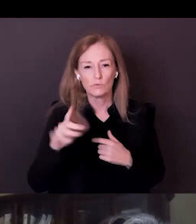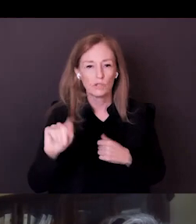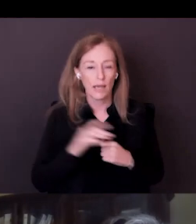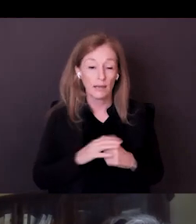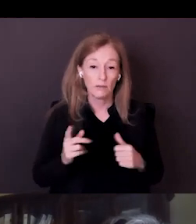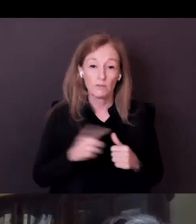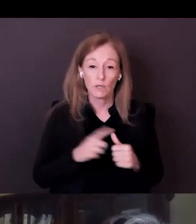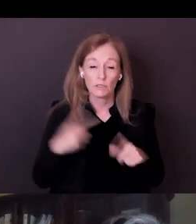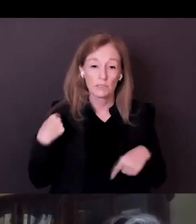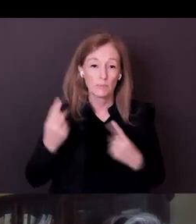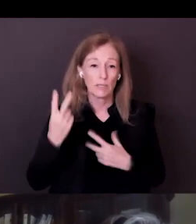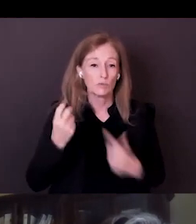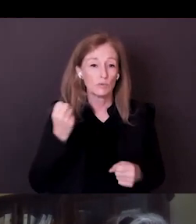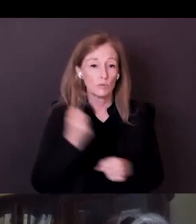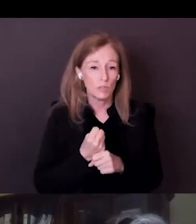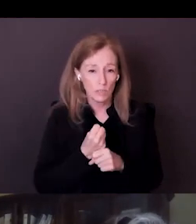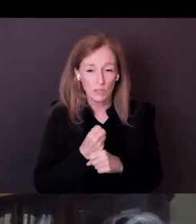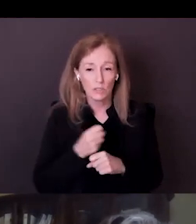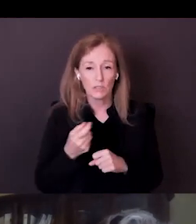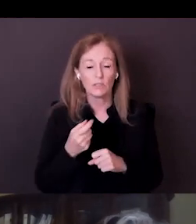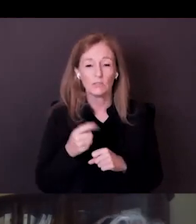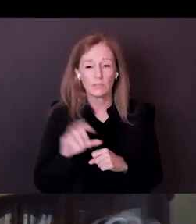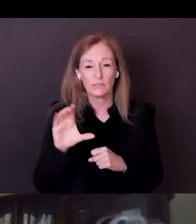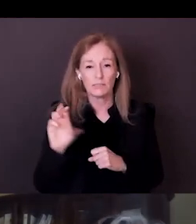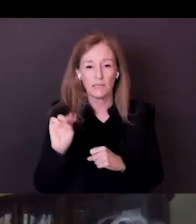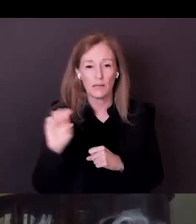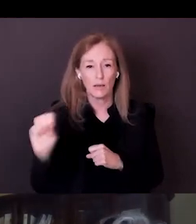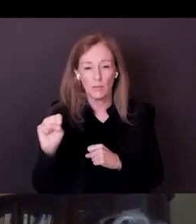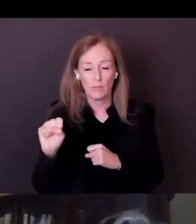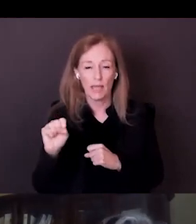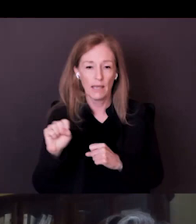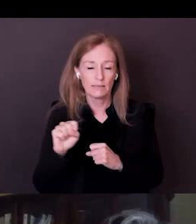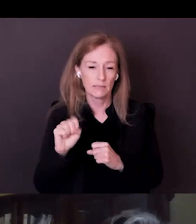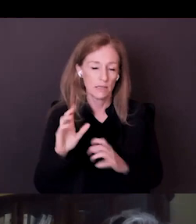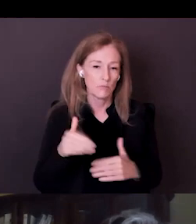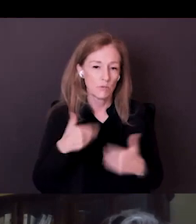YEARS NOW SINCE CMS ISSUED GUIDANCE TO STATES ON MOBILE